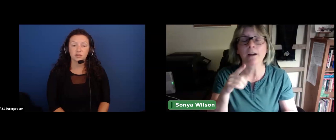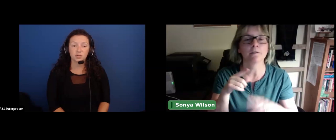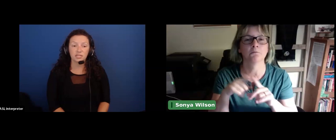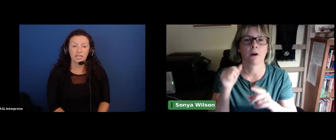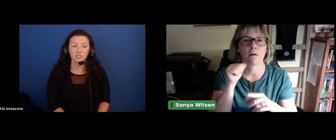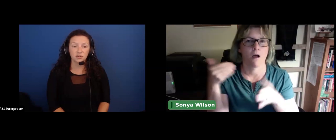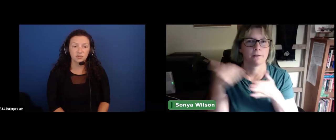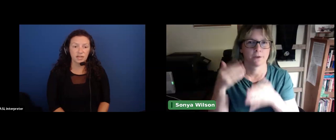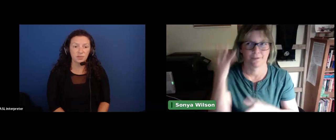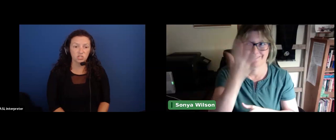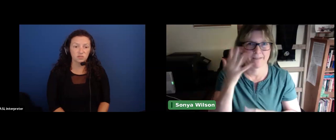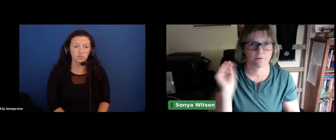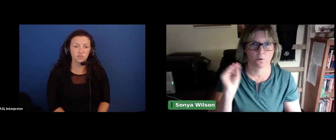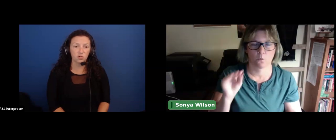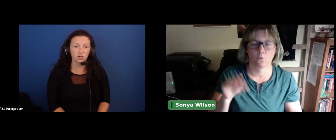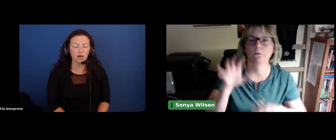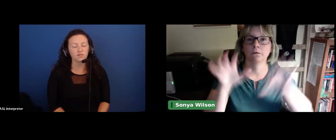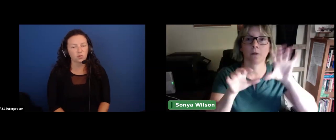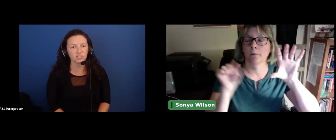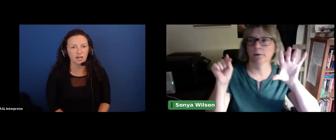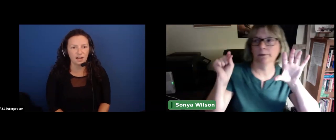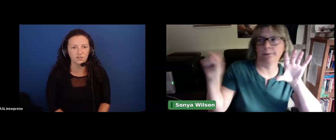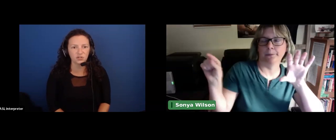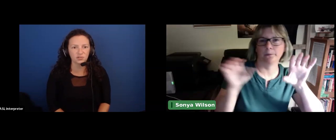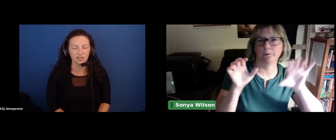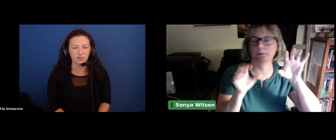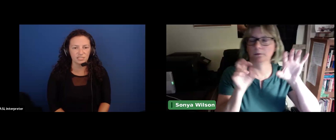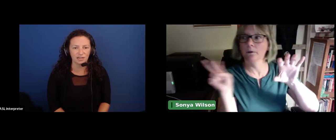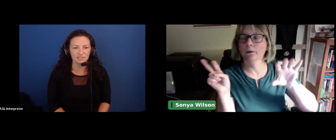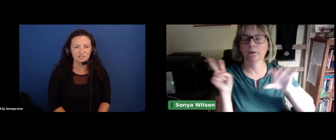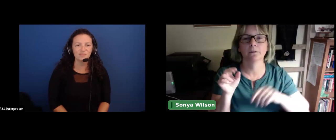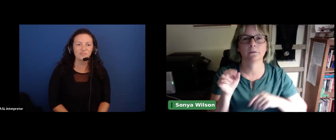Using a green laser that I mentioned before, of course, not ever close to anybody's eyes,